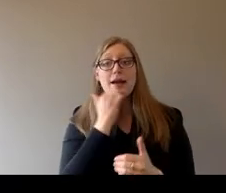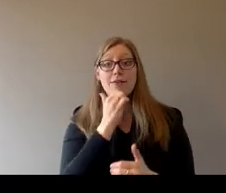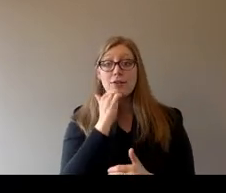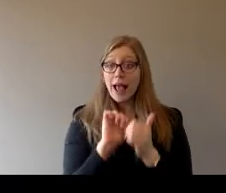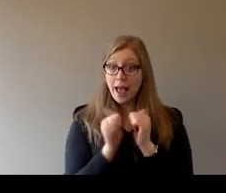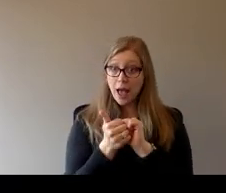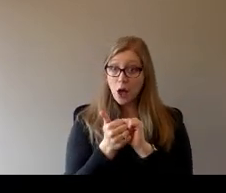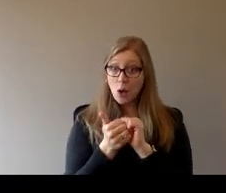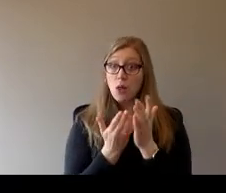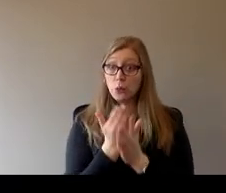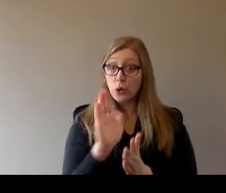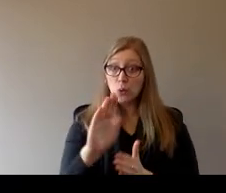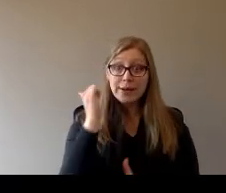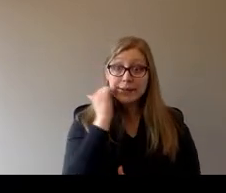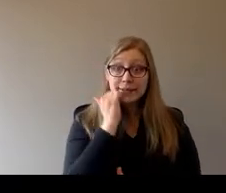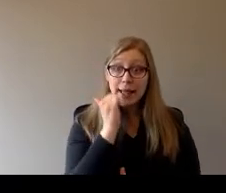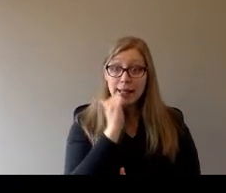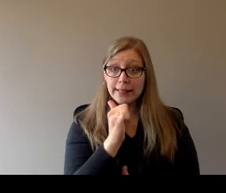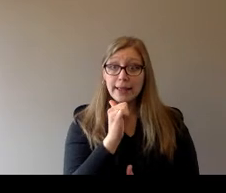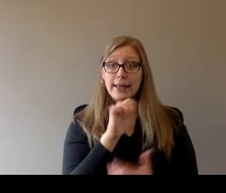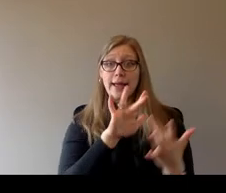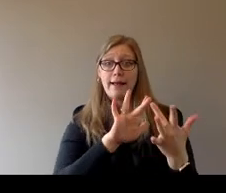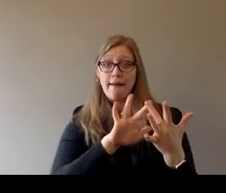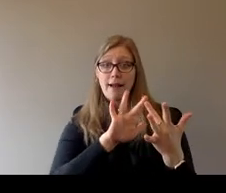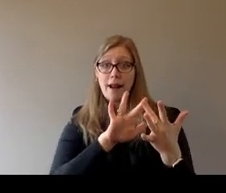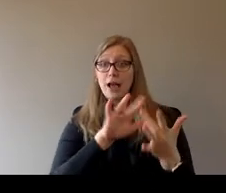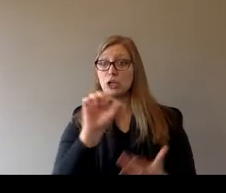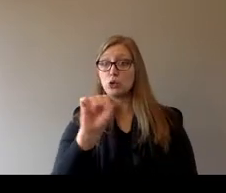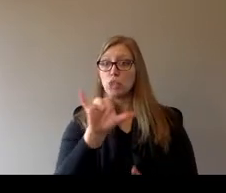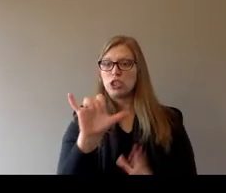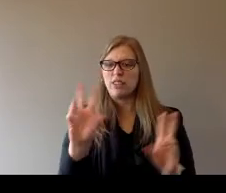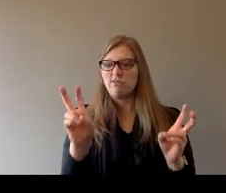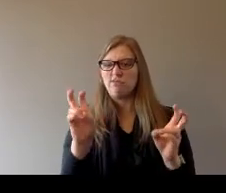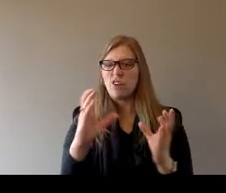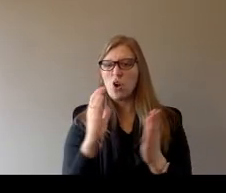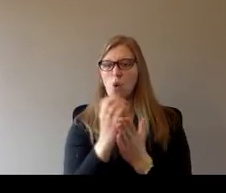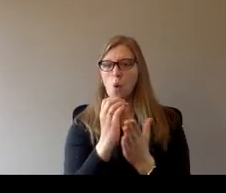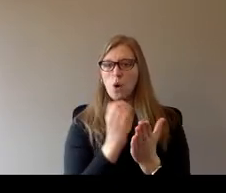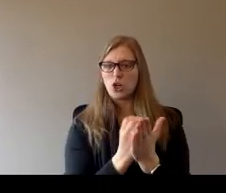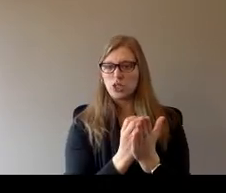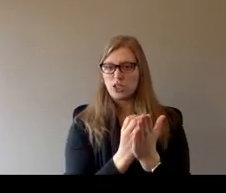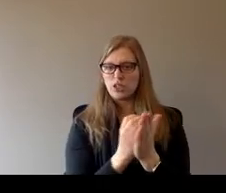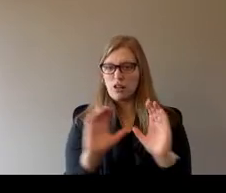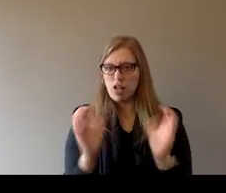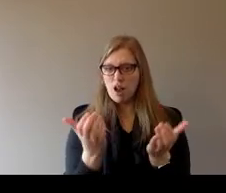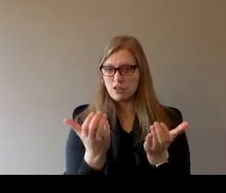Daily Connect Schoology course daily task.